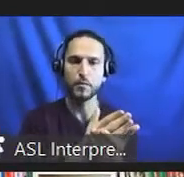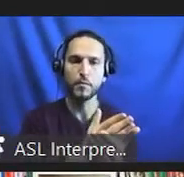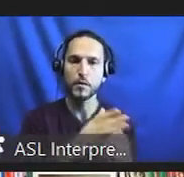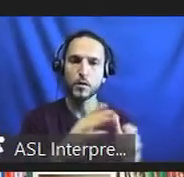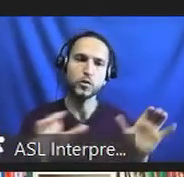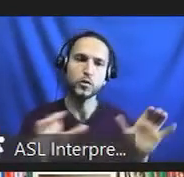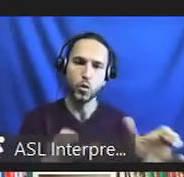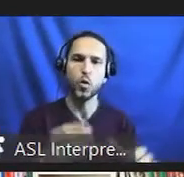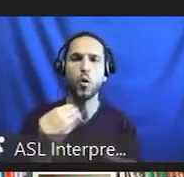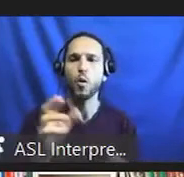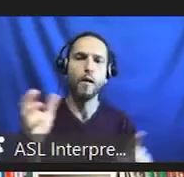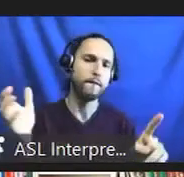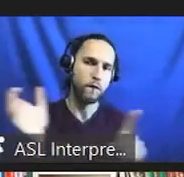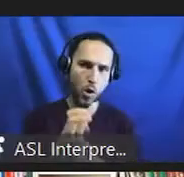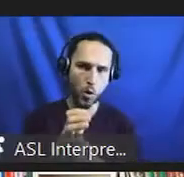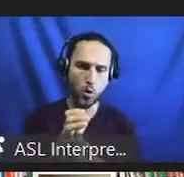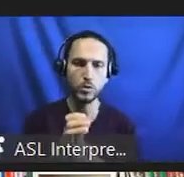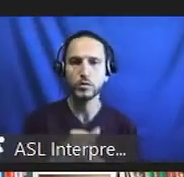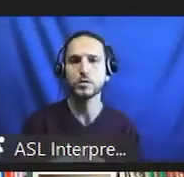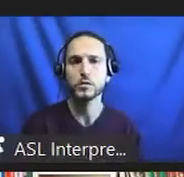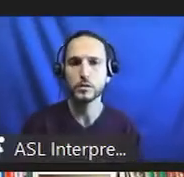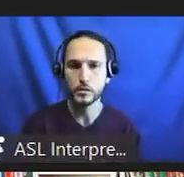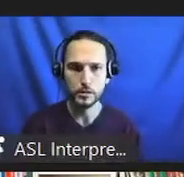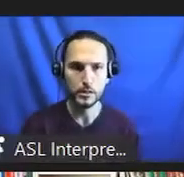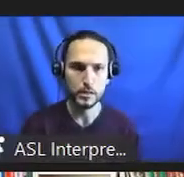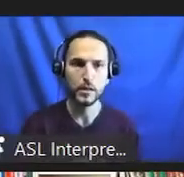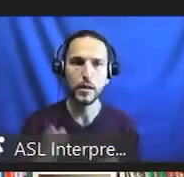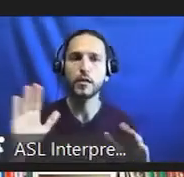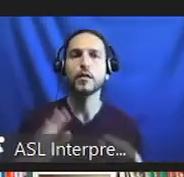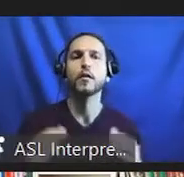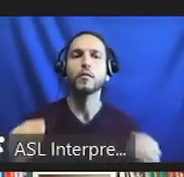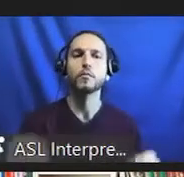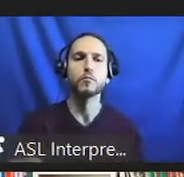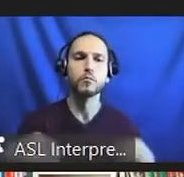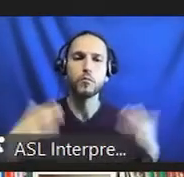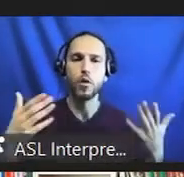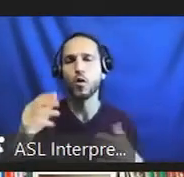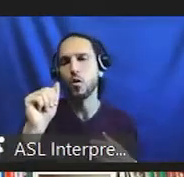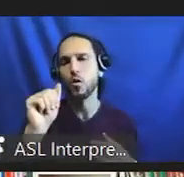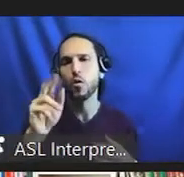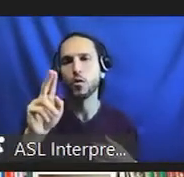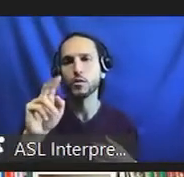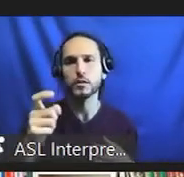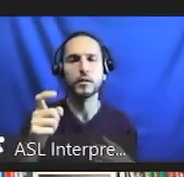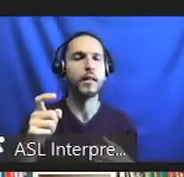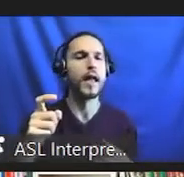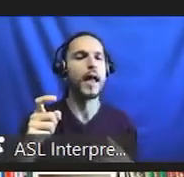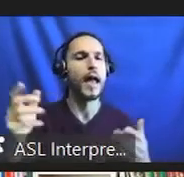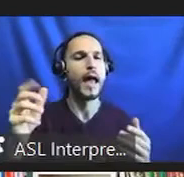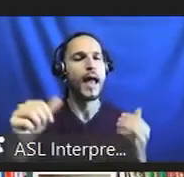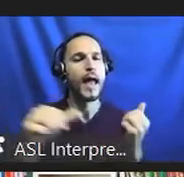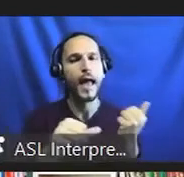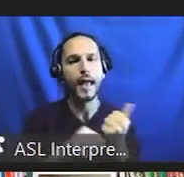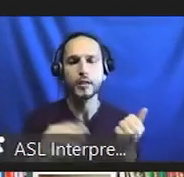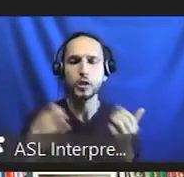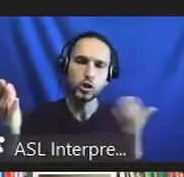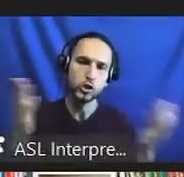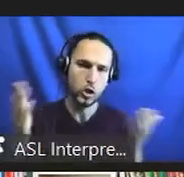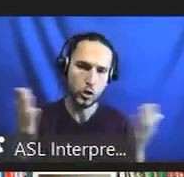or forcing them to do something. Providing an auxiliary aid or service. And you're going to hear more about that